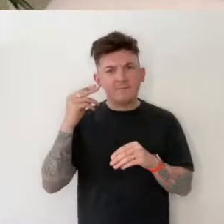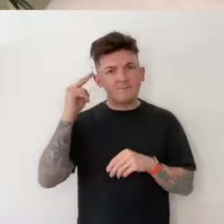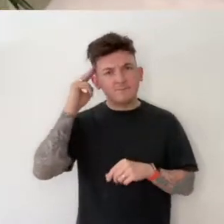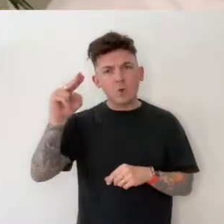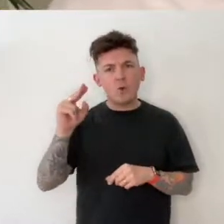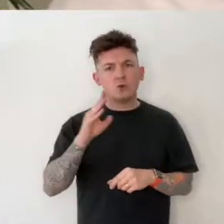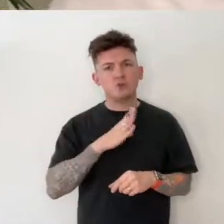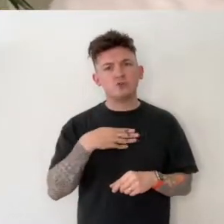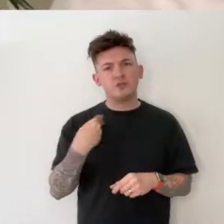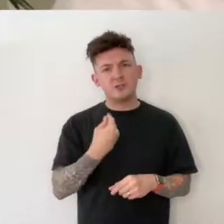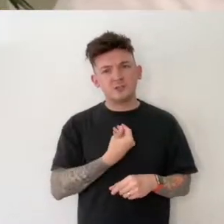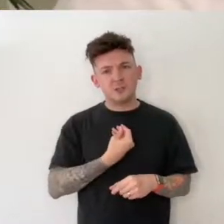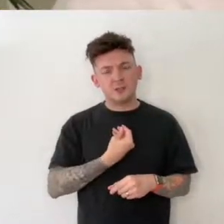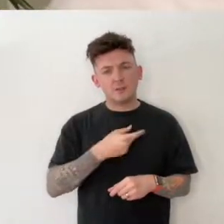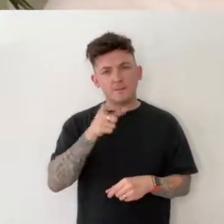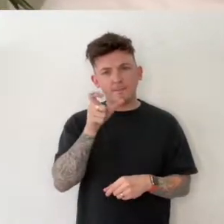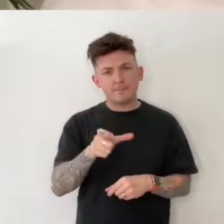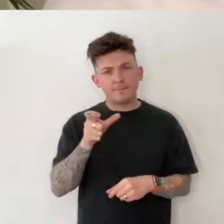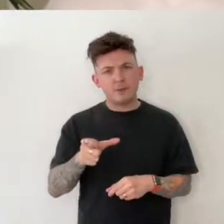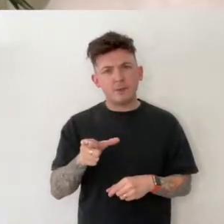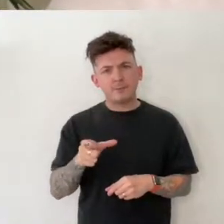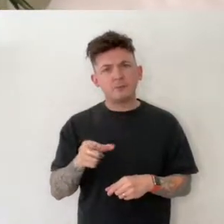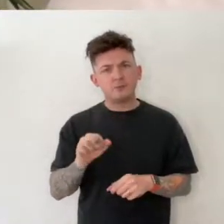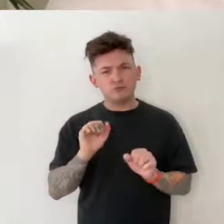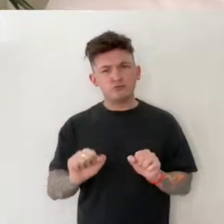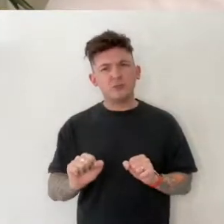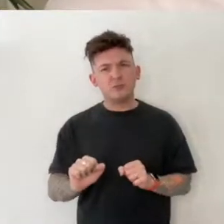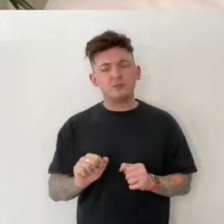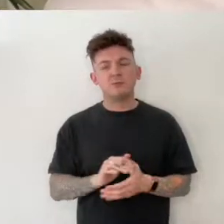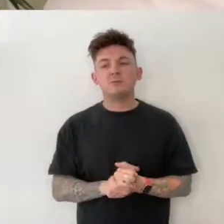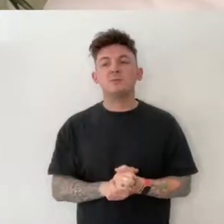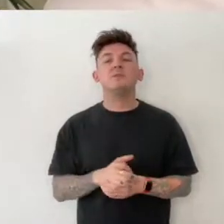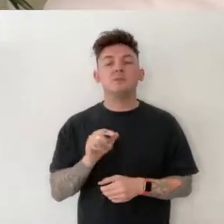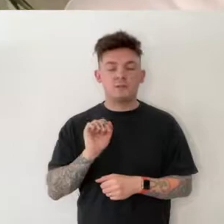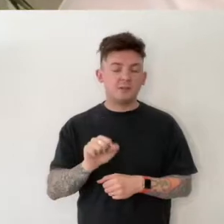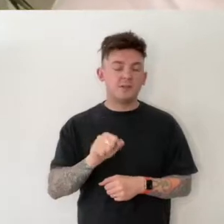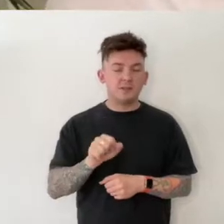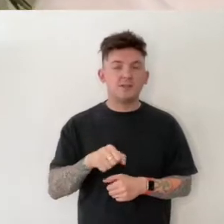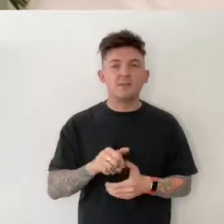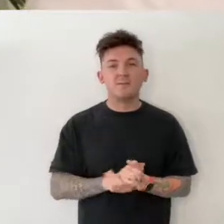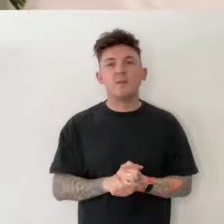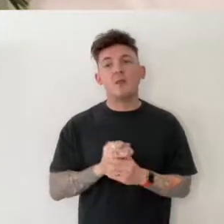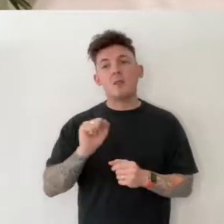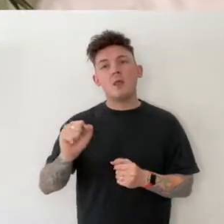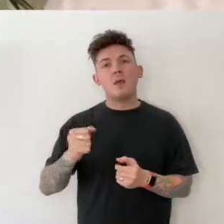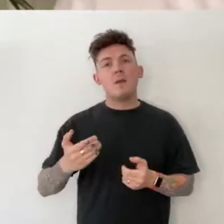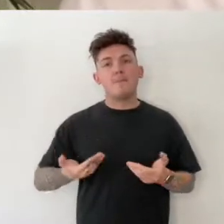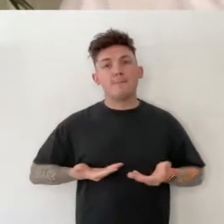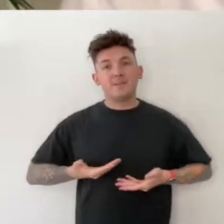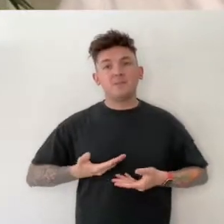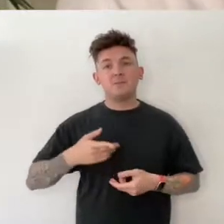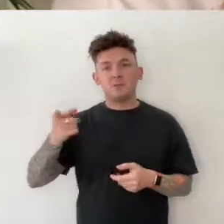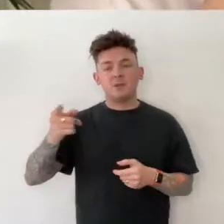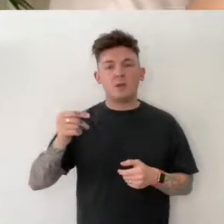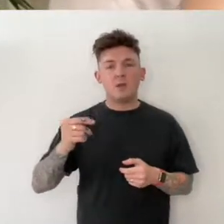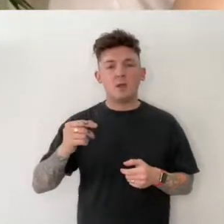women with a transgender background is that right? correct, the organization i used um